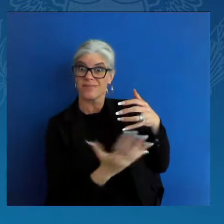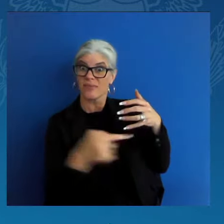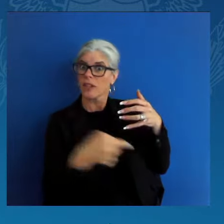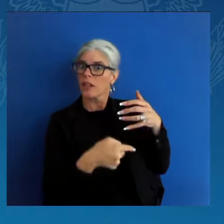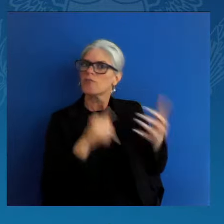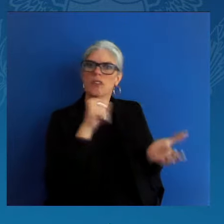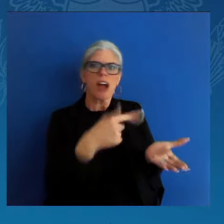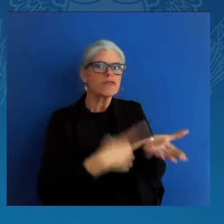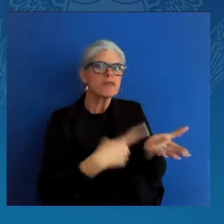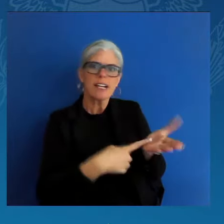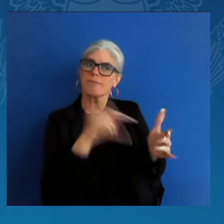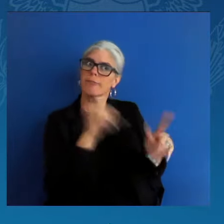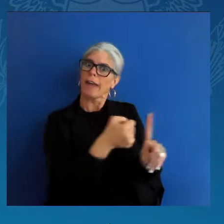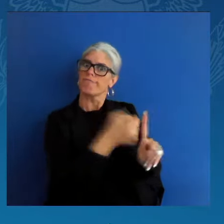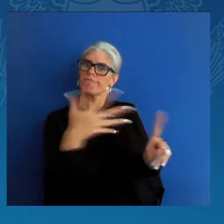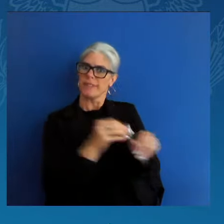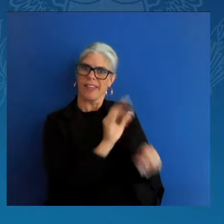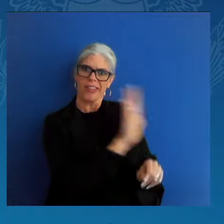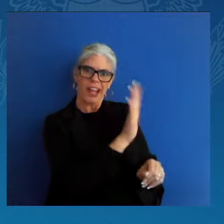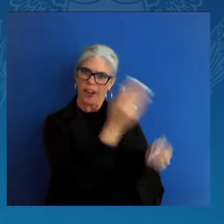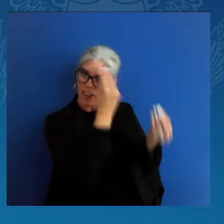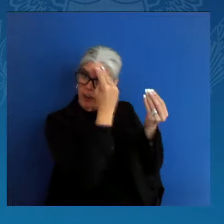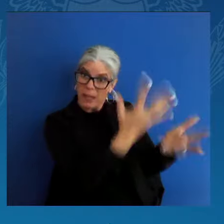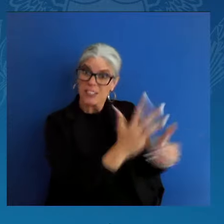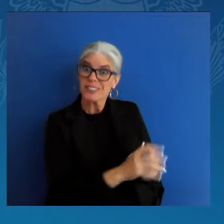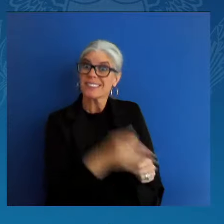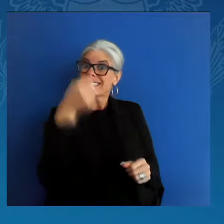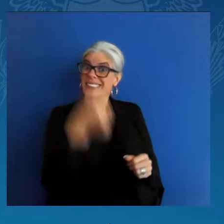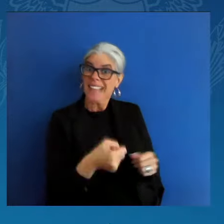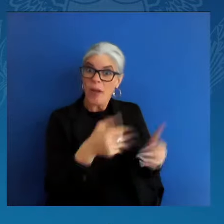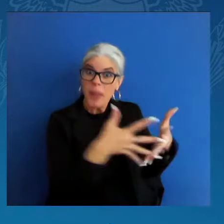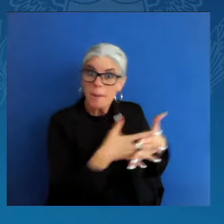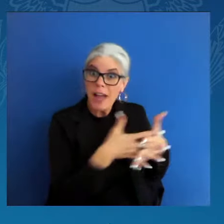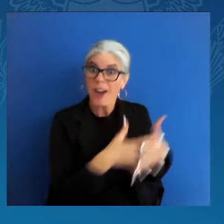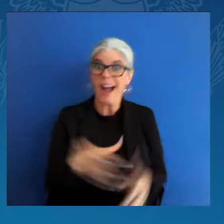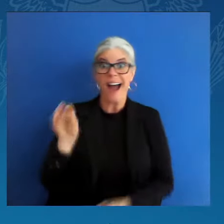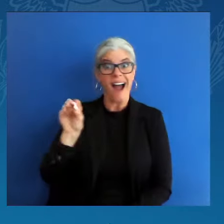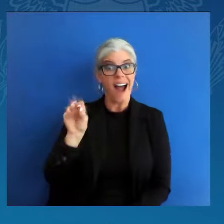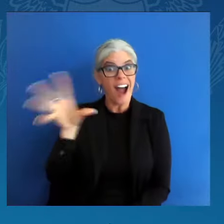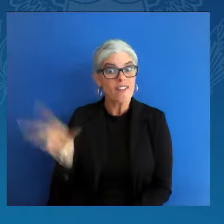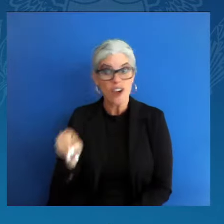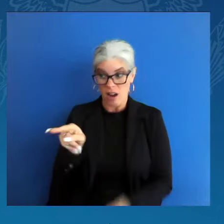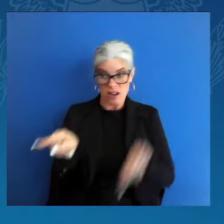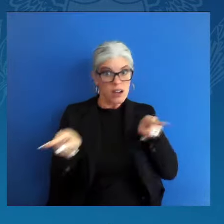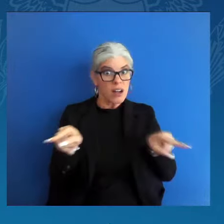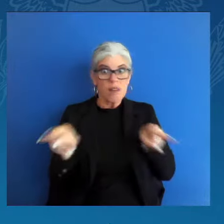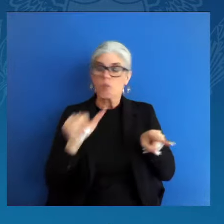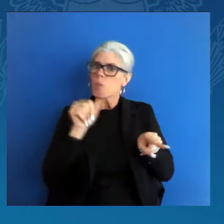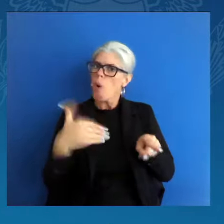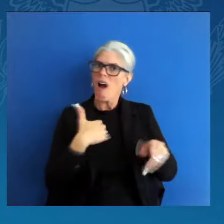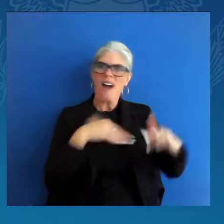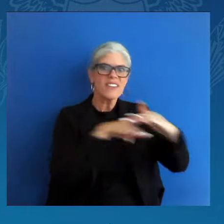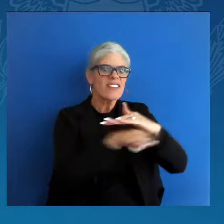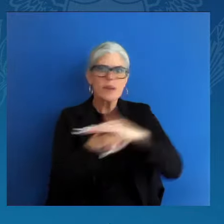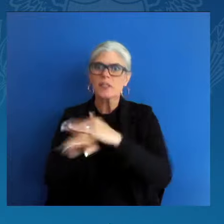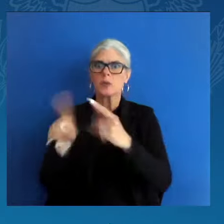for example, air quality warnings, to draft clean air laws, to hold polluters accountable.